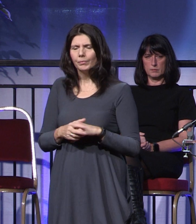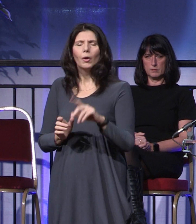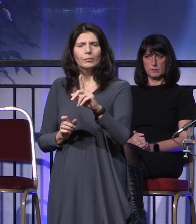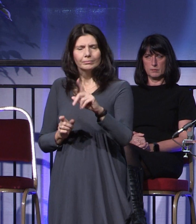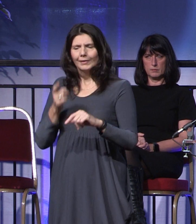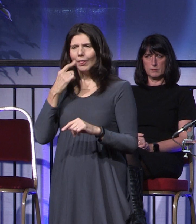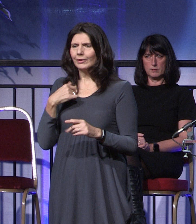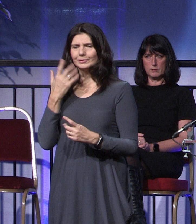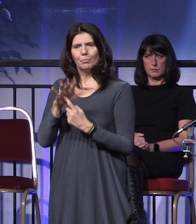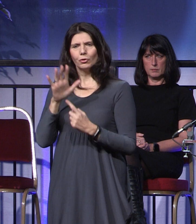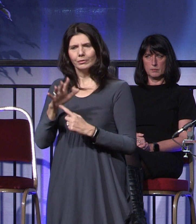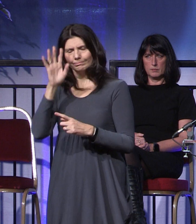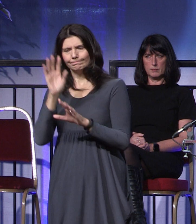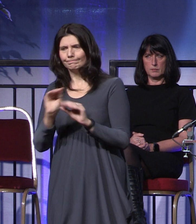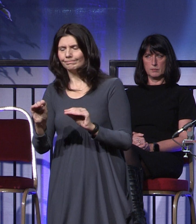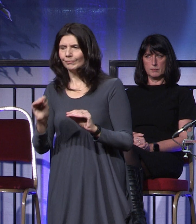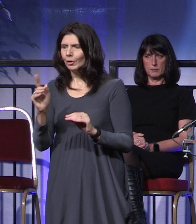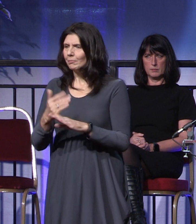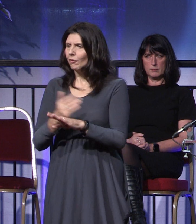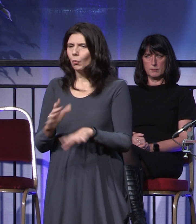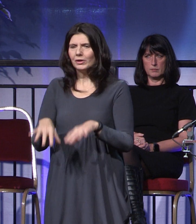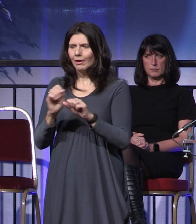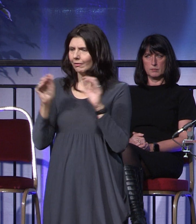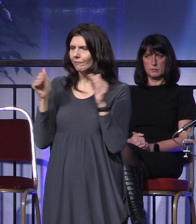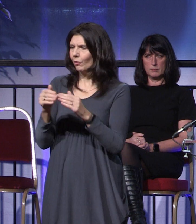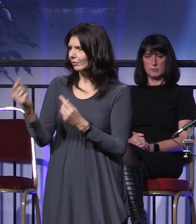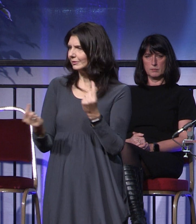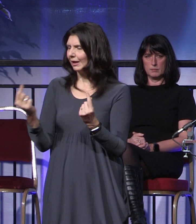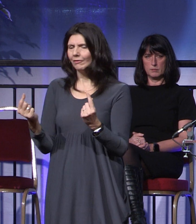which before we celebrate your success let's have a round of applause for all